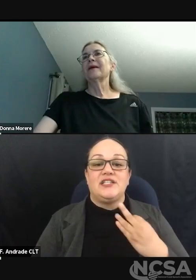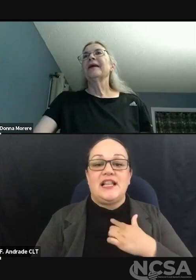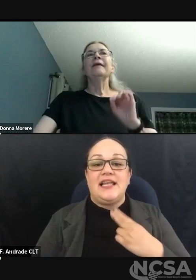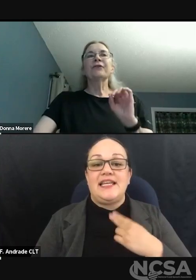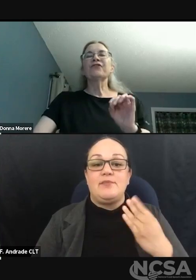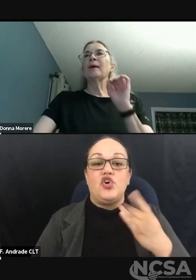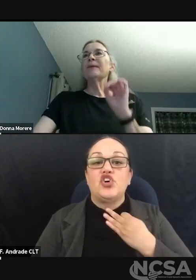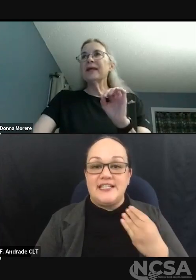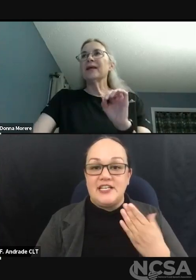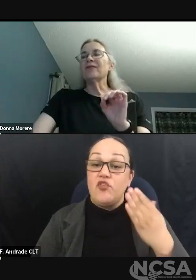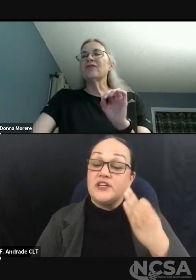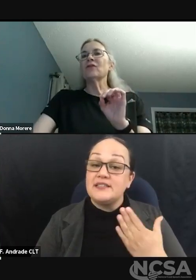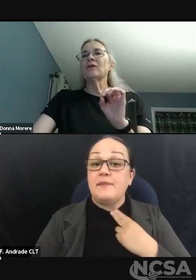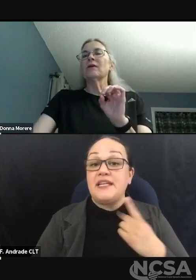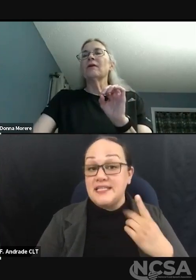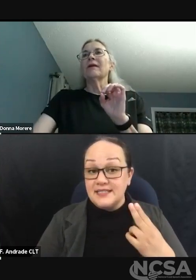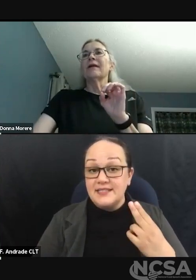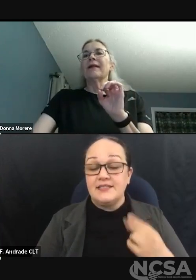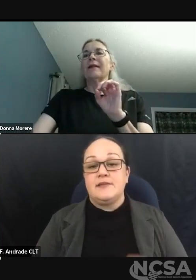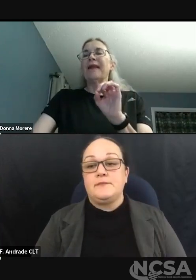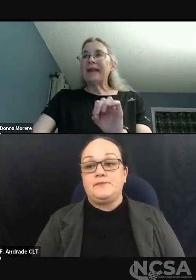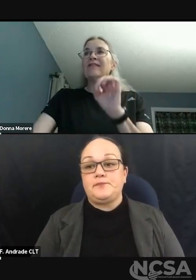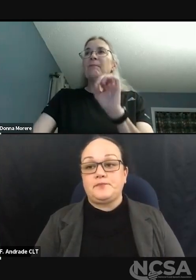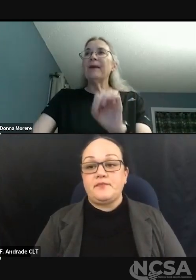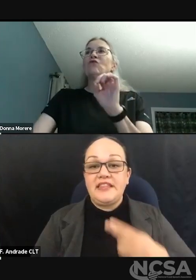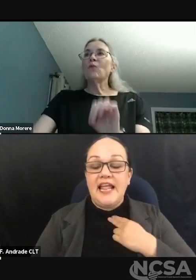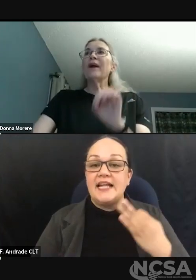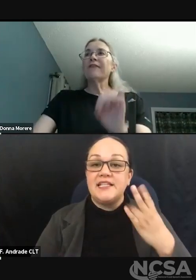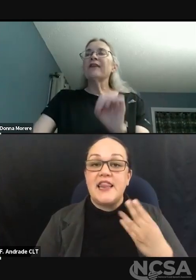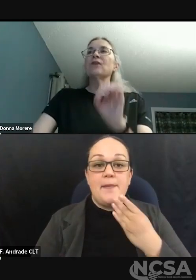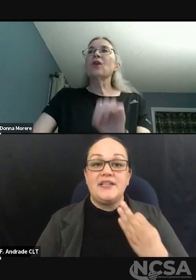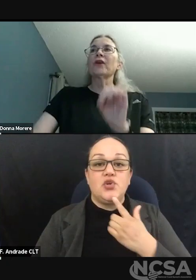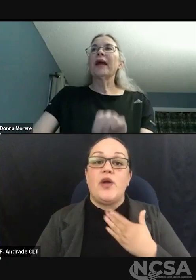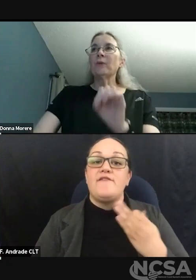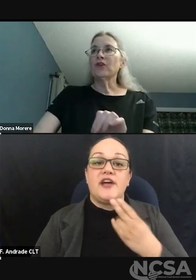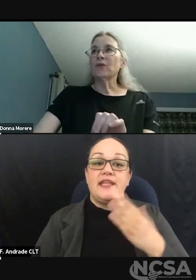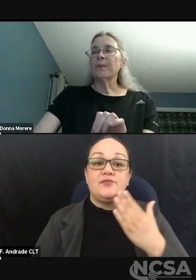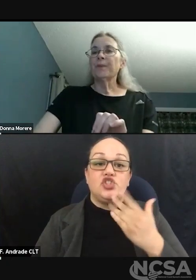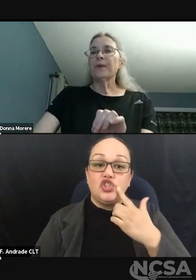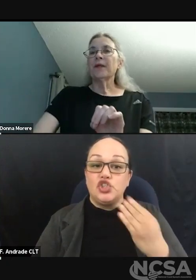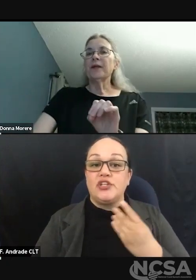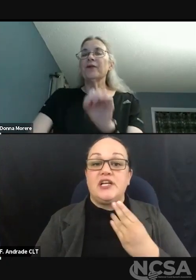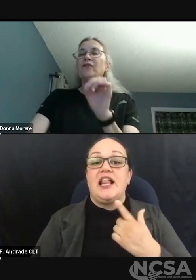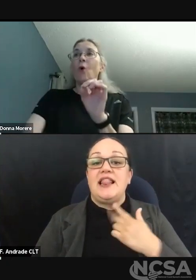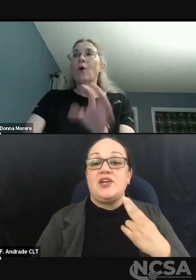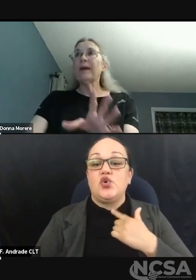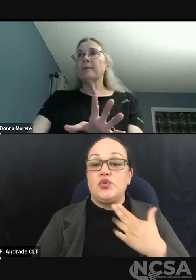And for some kids that's the best way for them to learn language is on paper.